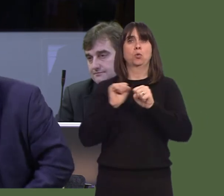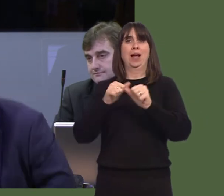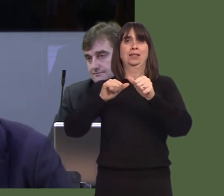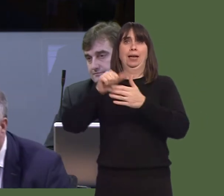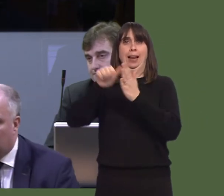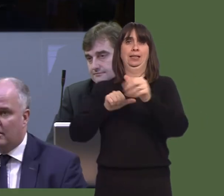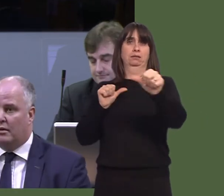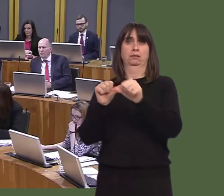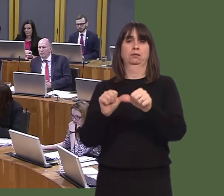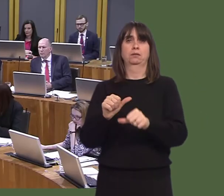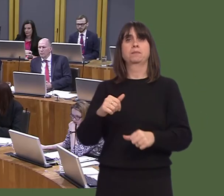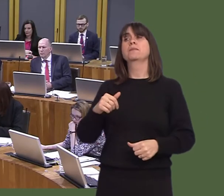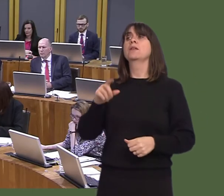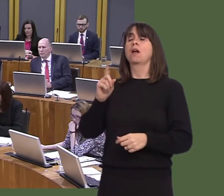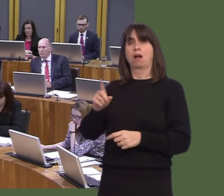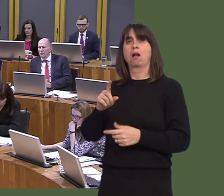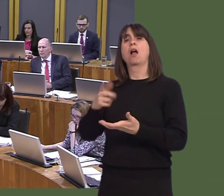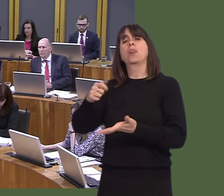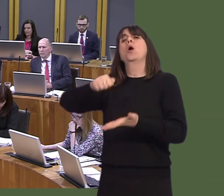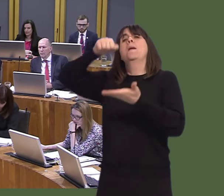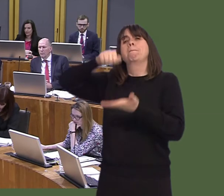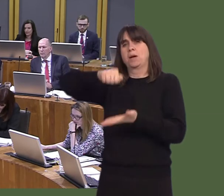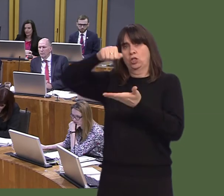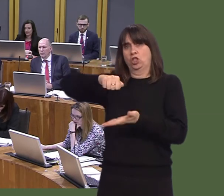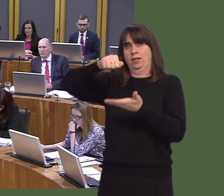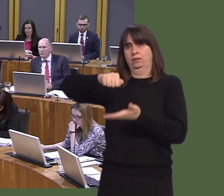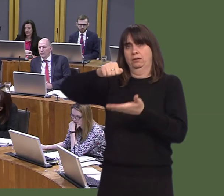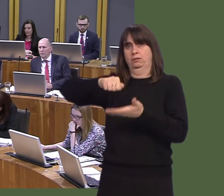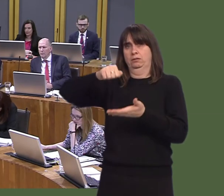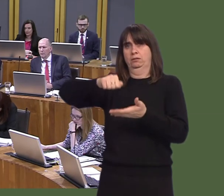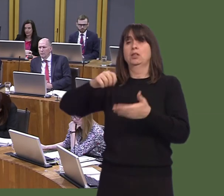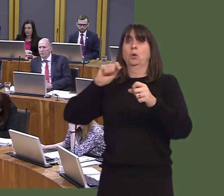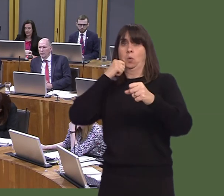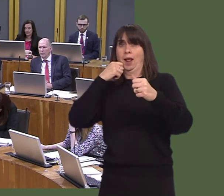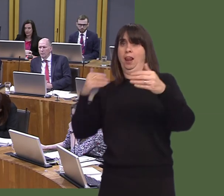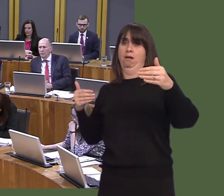successóand she is somebody who, with her background, is passionate about probation and the need to rehabilitate offenders.